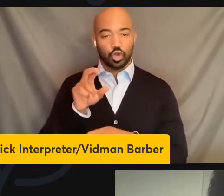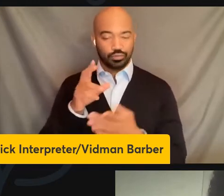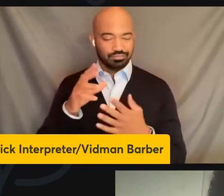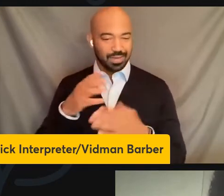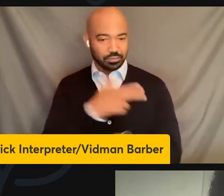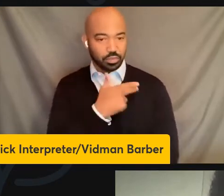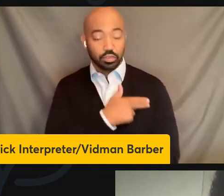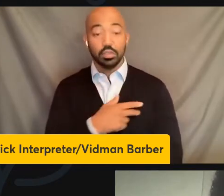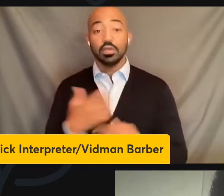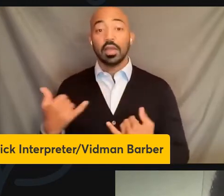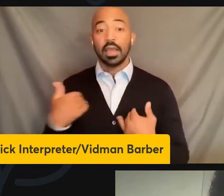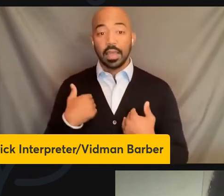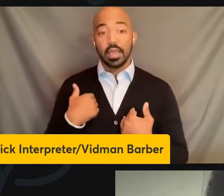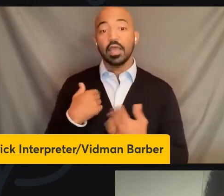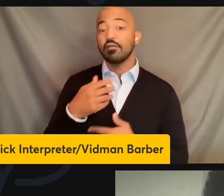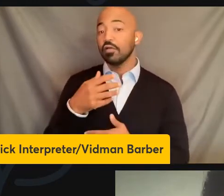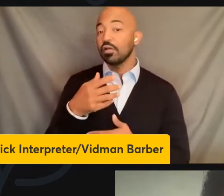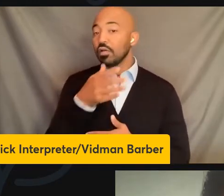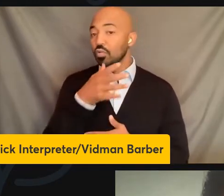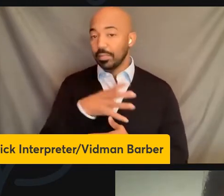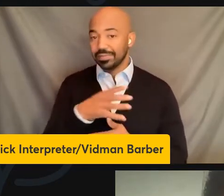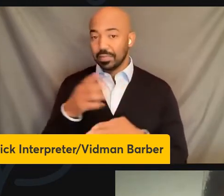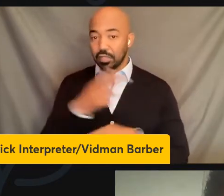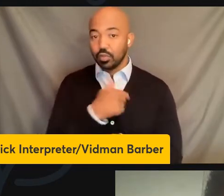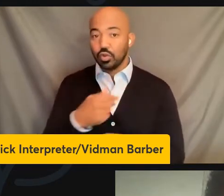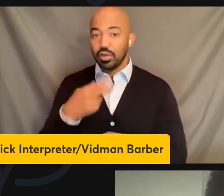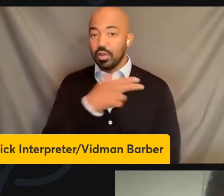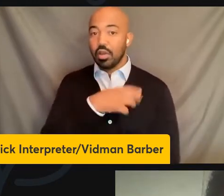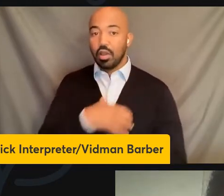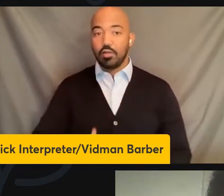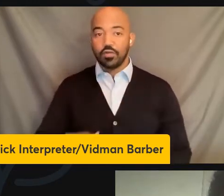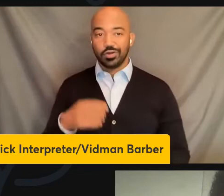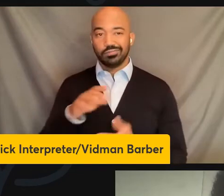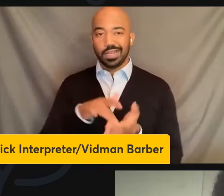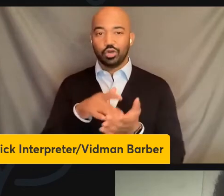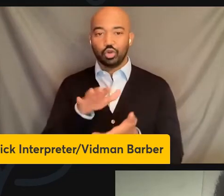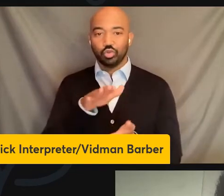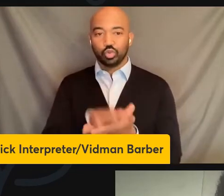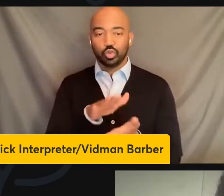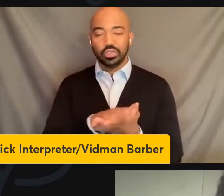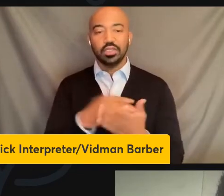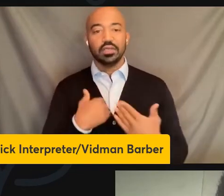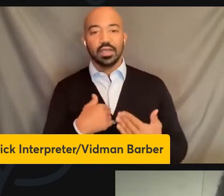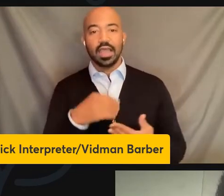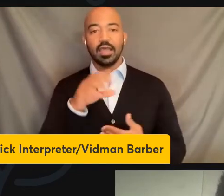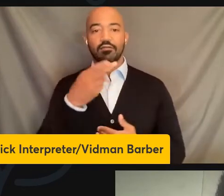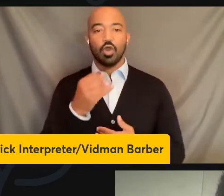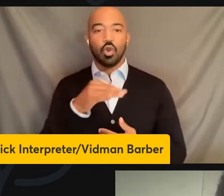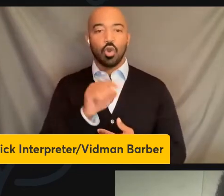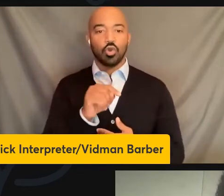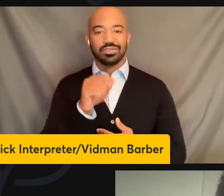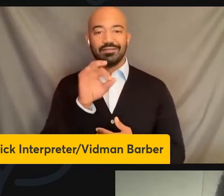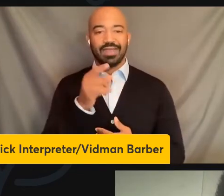and Women's Hospital and Harvard Medical schools where she focused on dissecting host factors associated with TB risk,